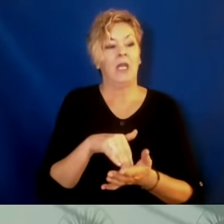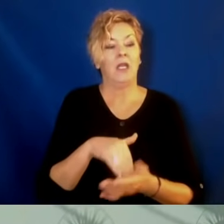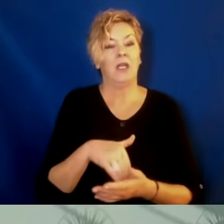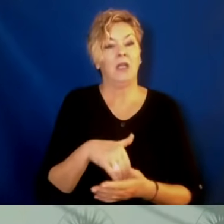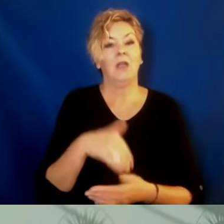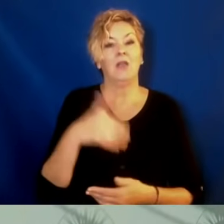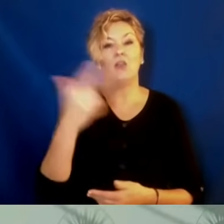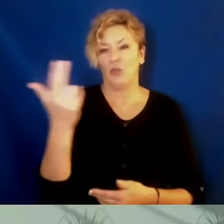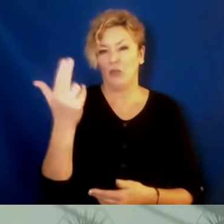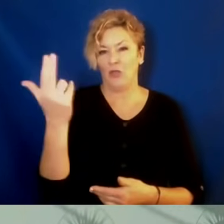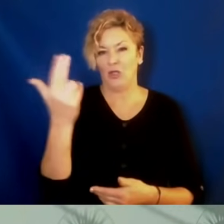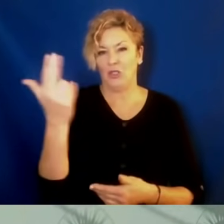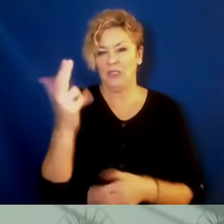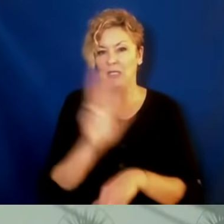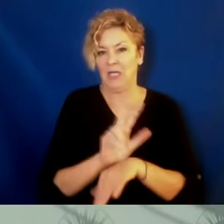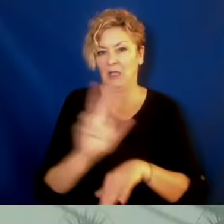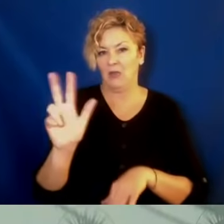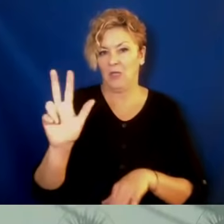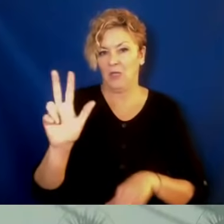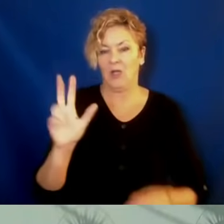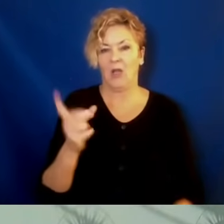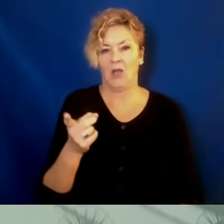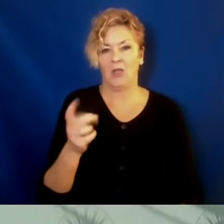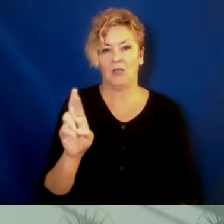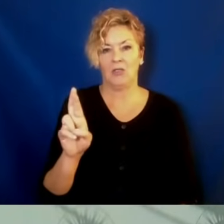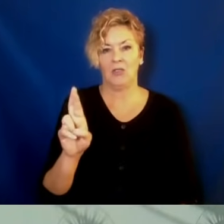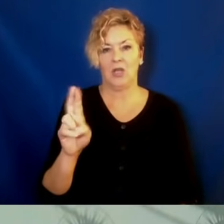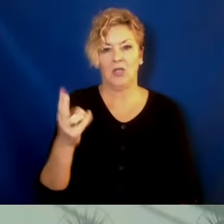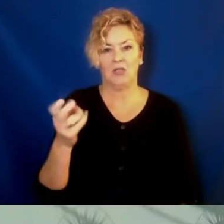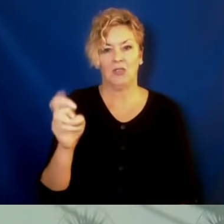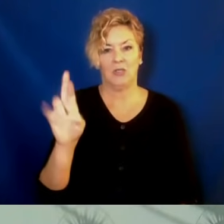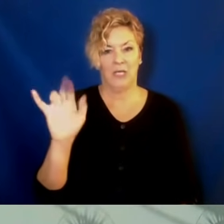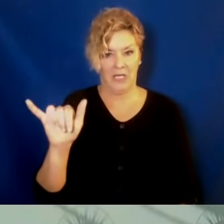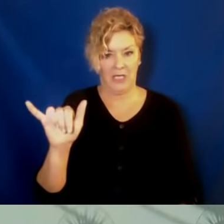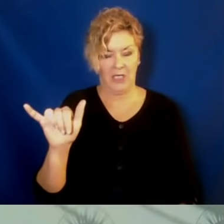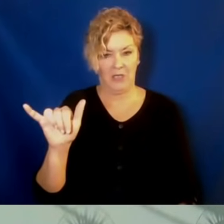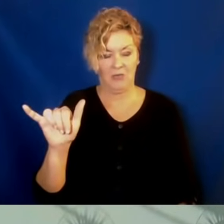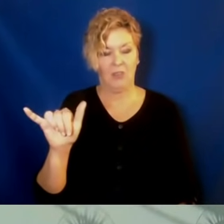Squamish of this leeway to First Nations. Tomorrow Tuesday will be--